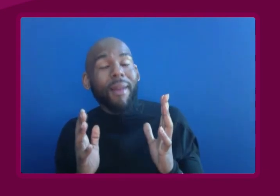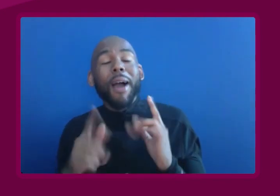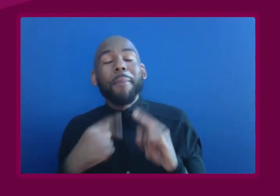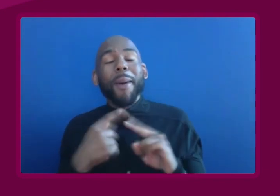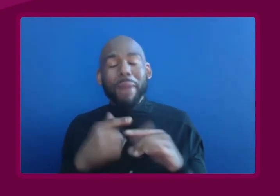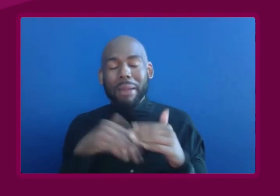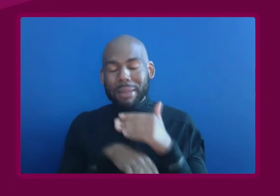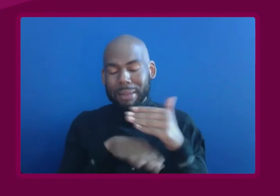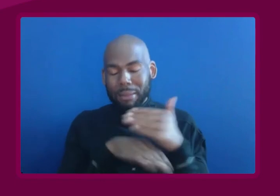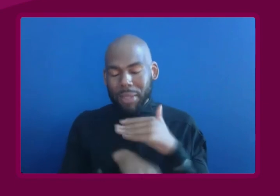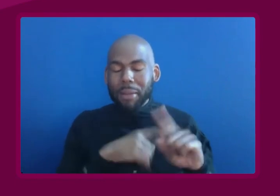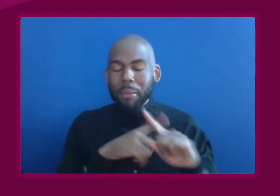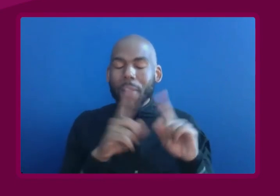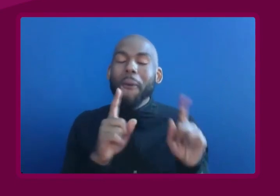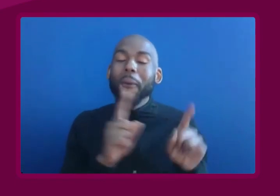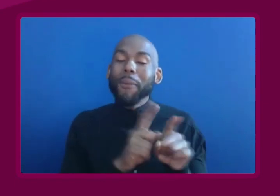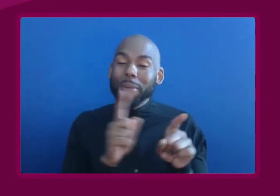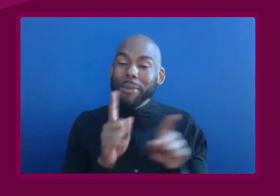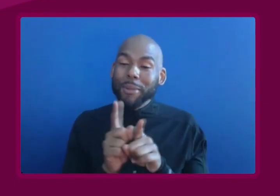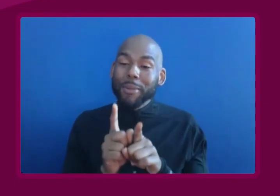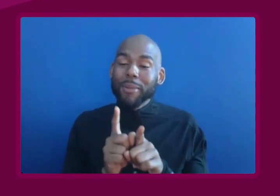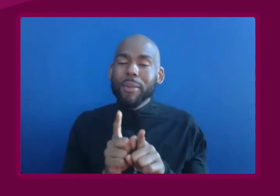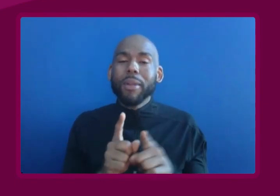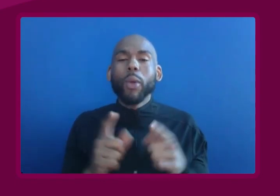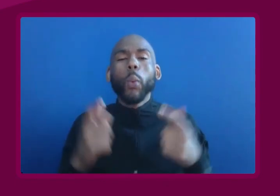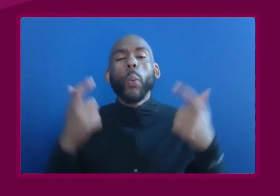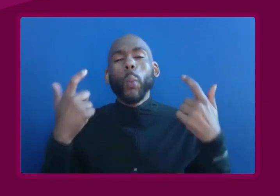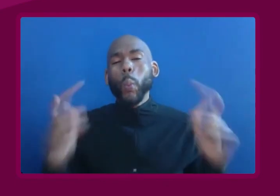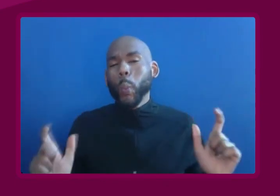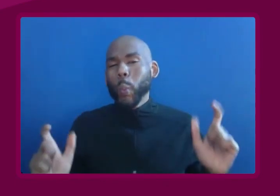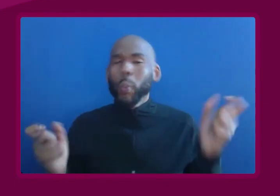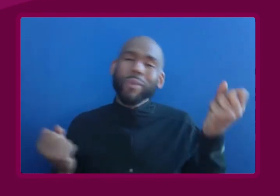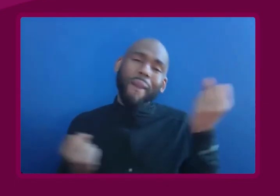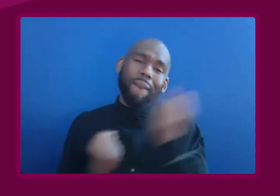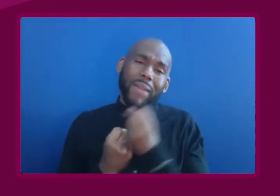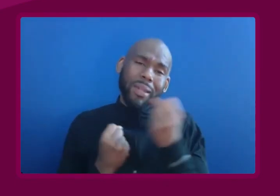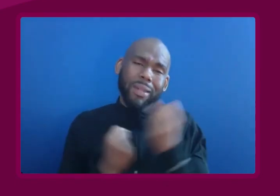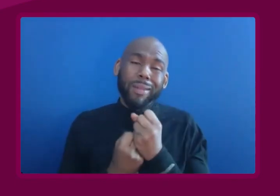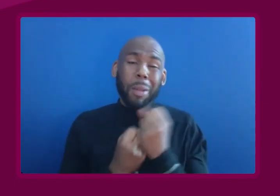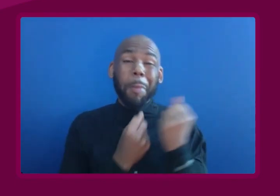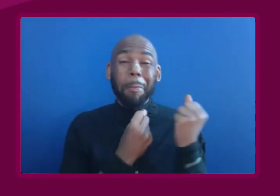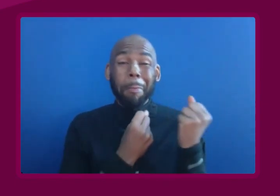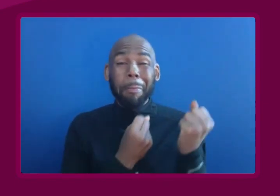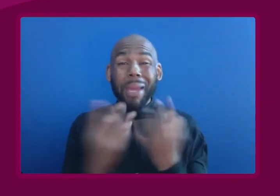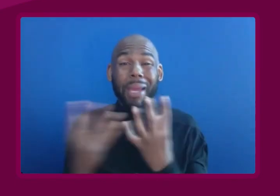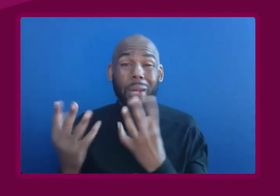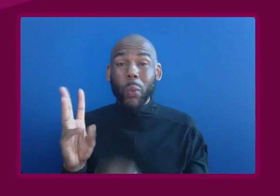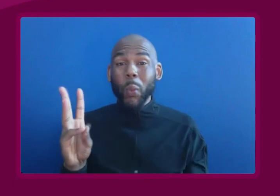around accessibility, but also the fact that they are such huge advocates in so many ways.